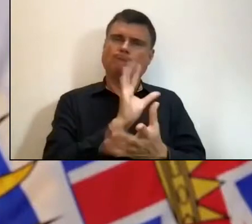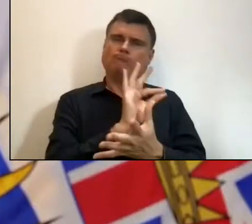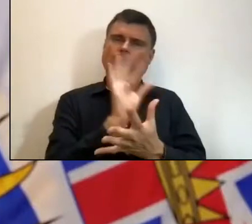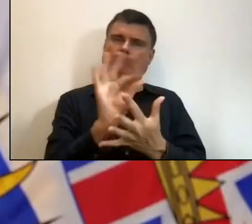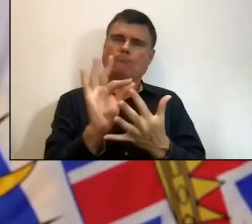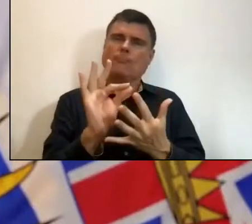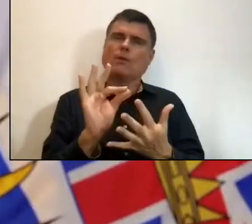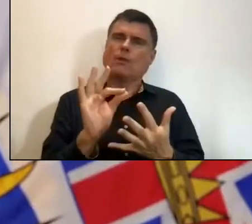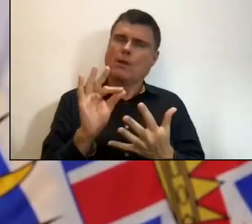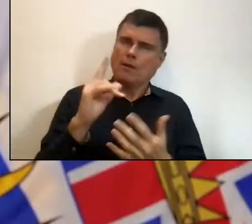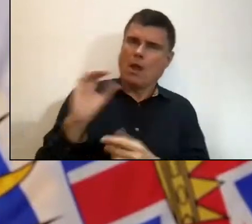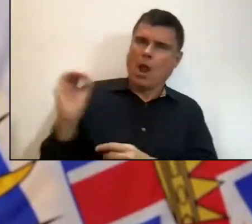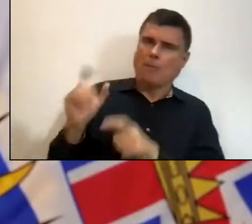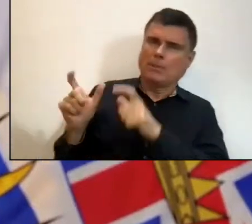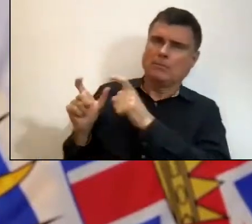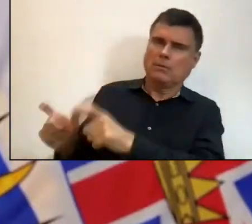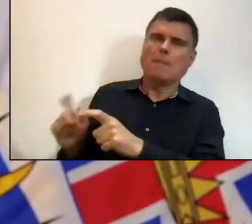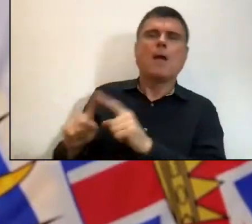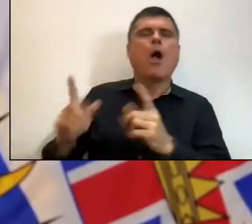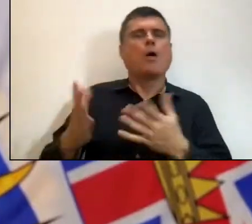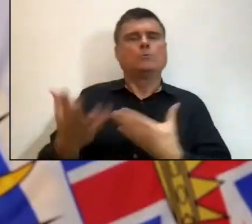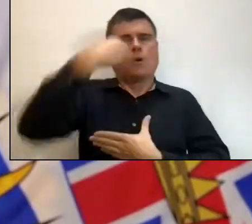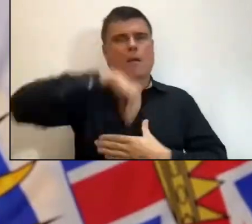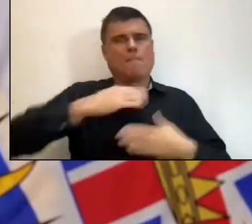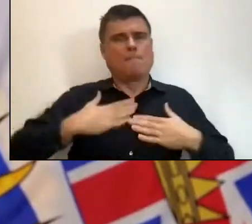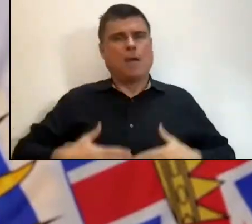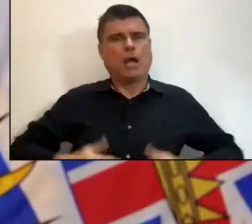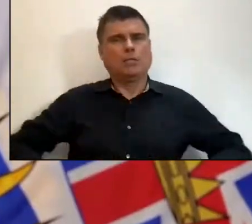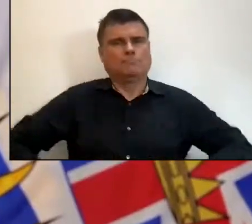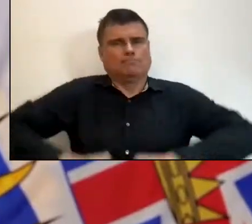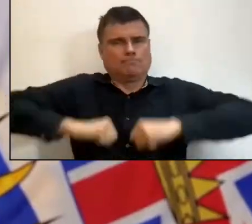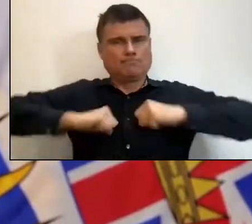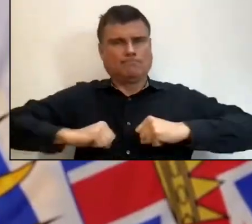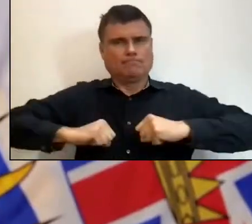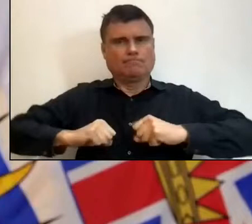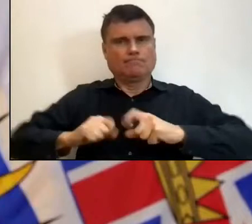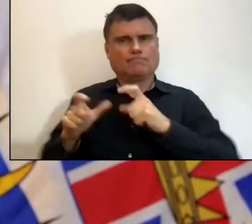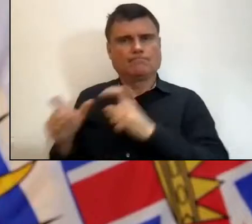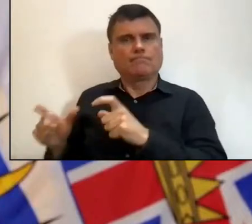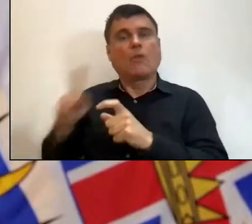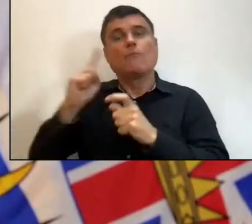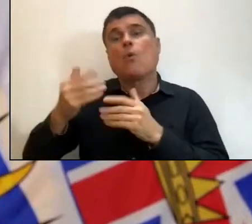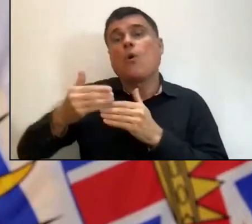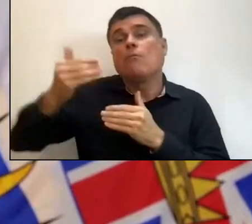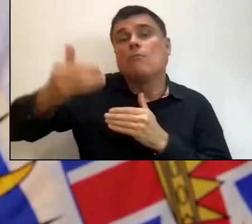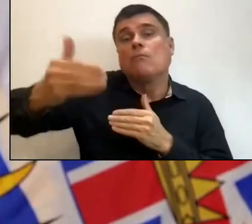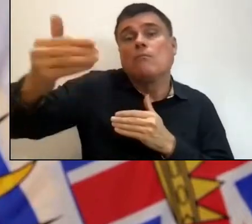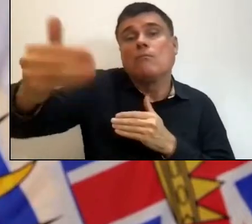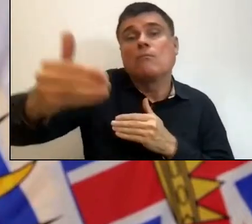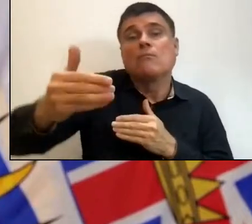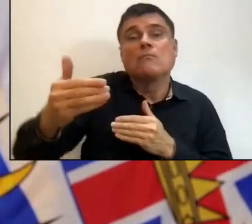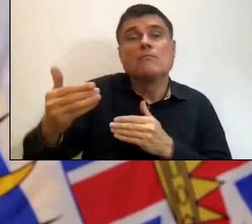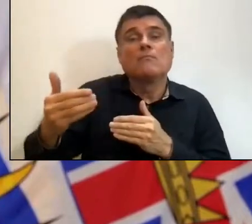That balance is important. And we focused on those people who are more likely to have